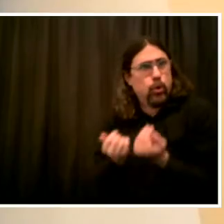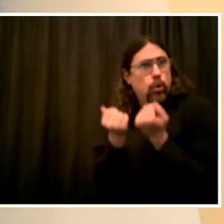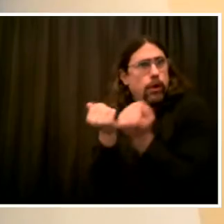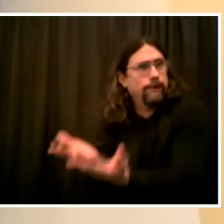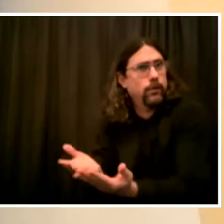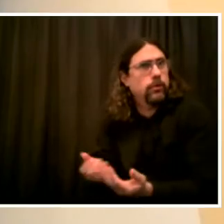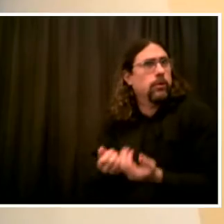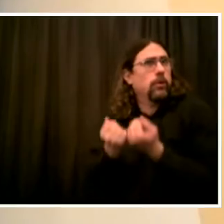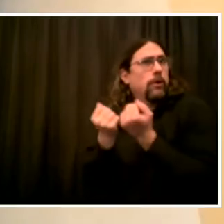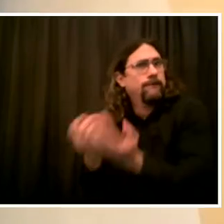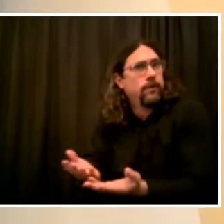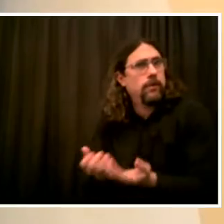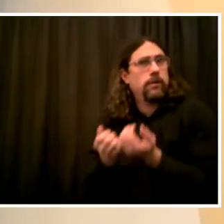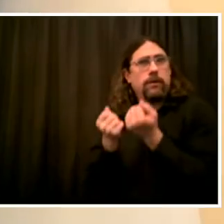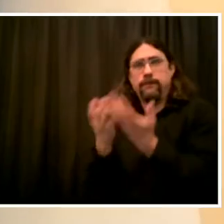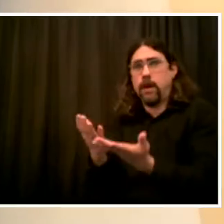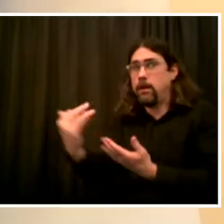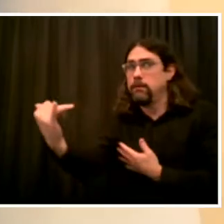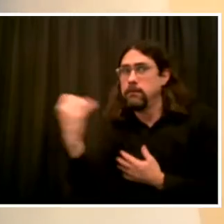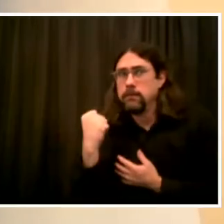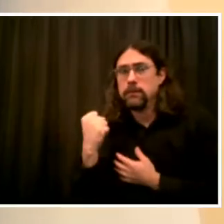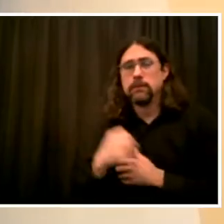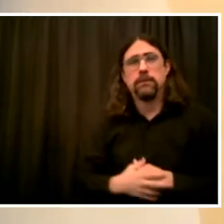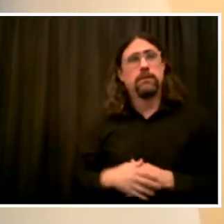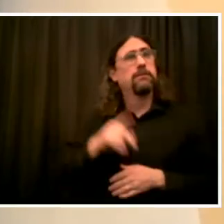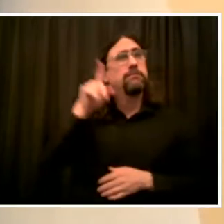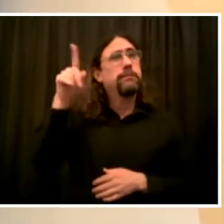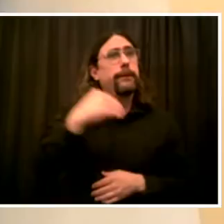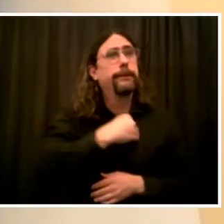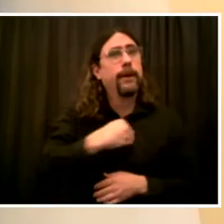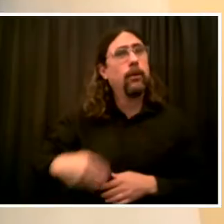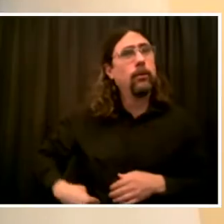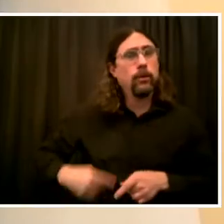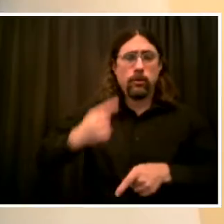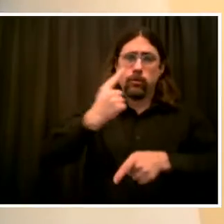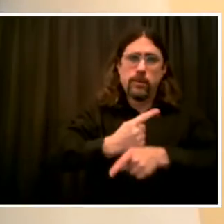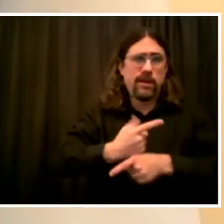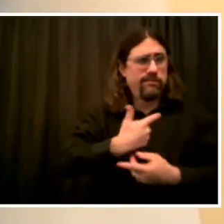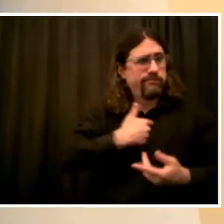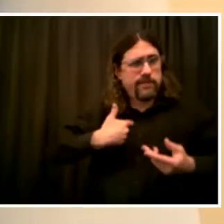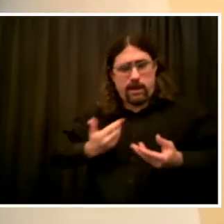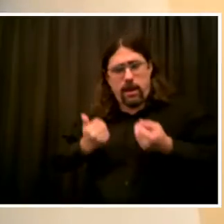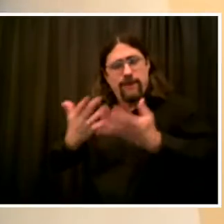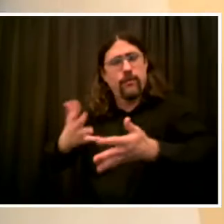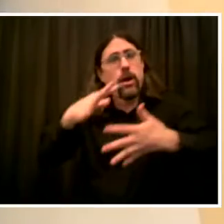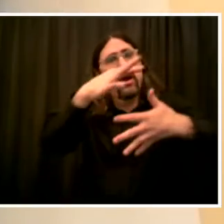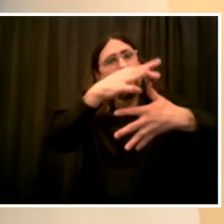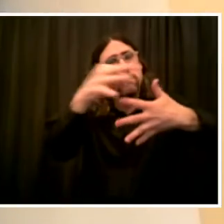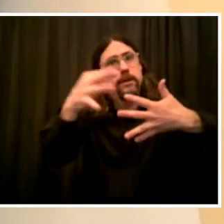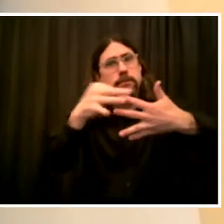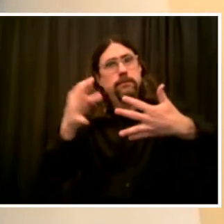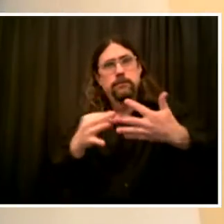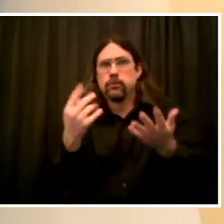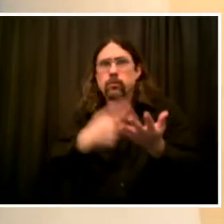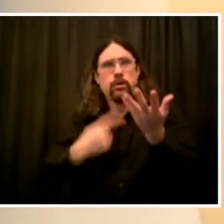WILL MAKE THEM COME IN.